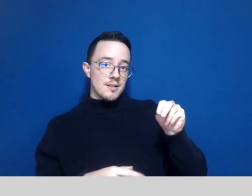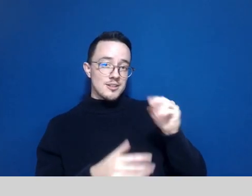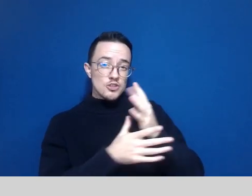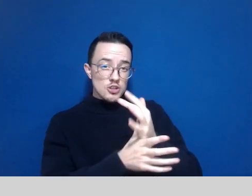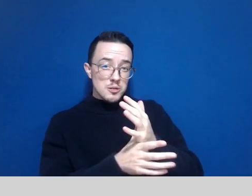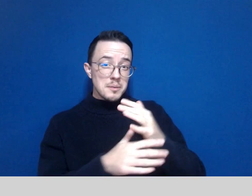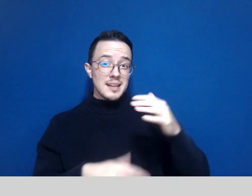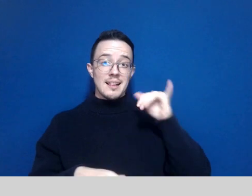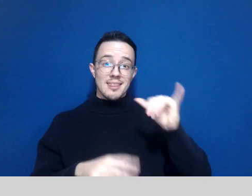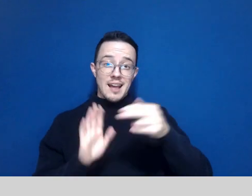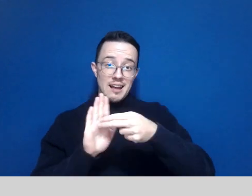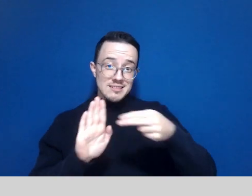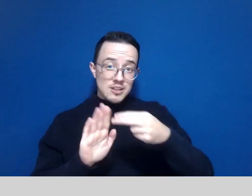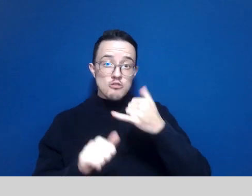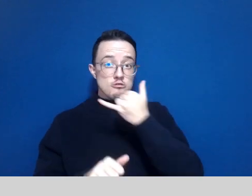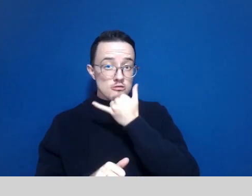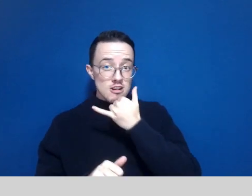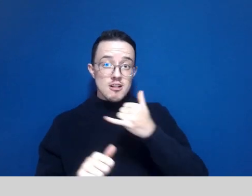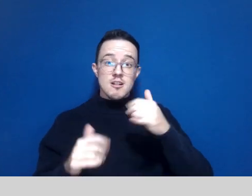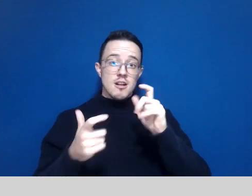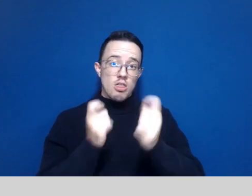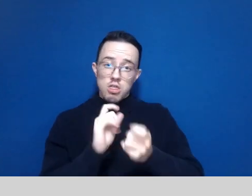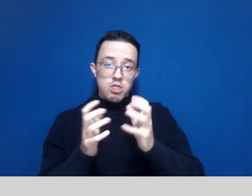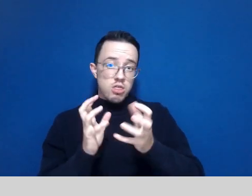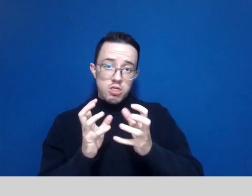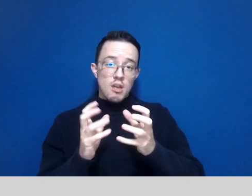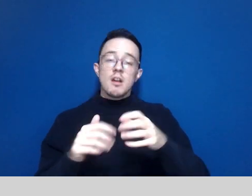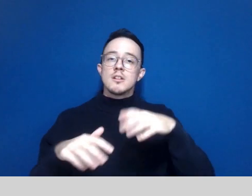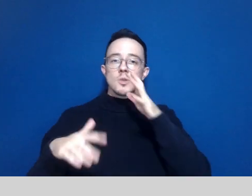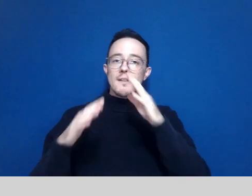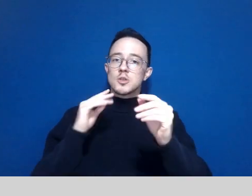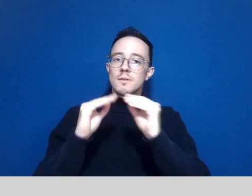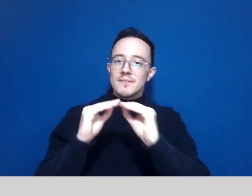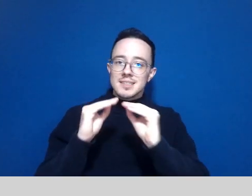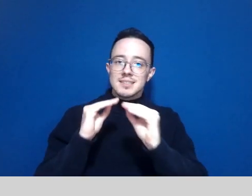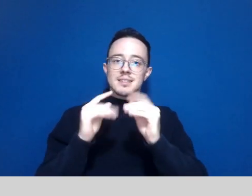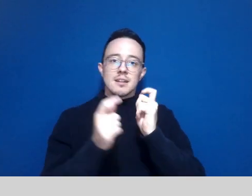Pie Berlin is wrong. I would a series of ads and corrections